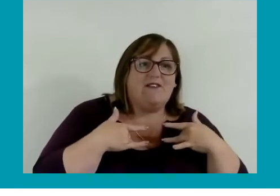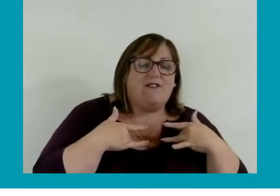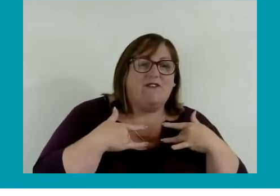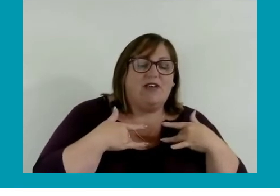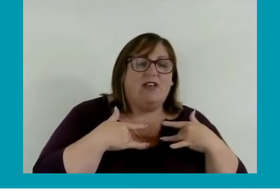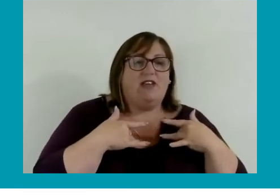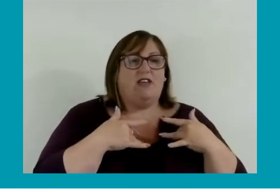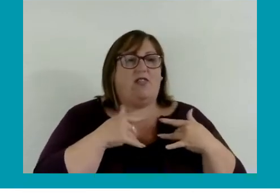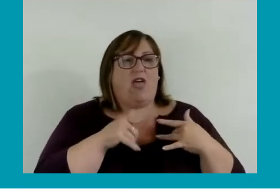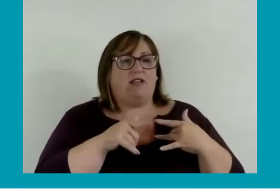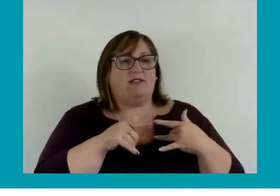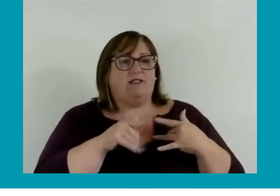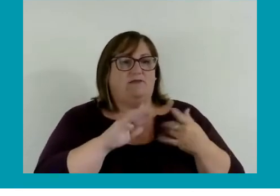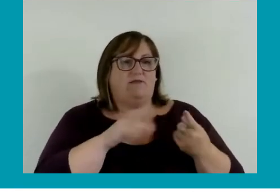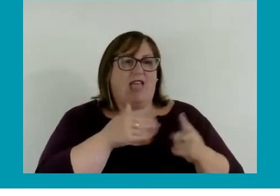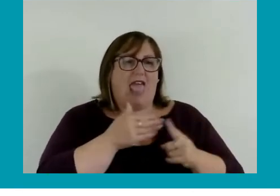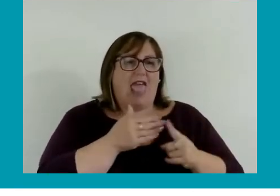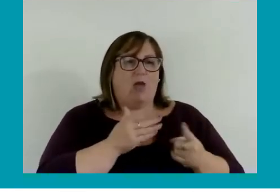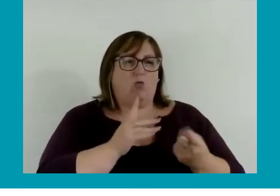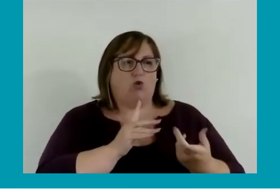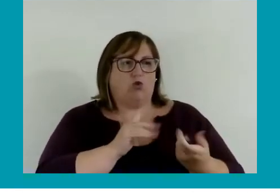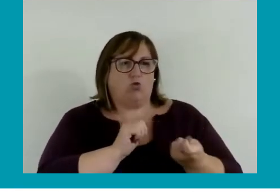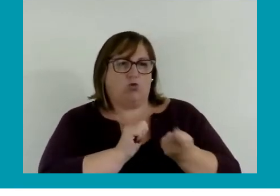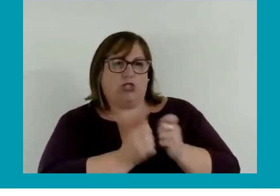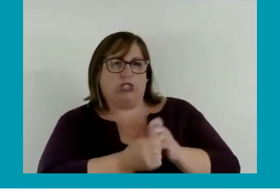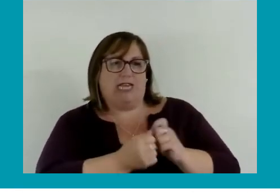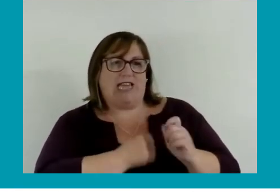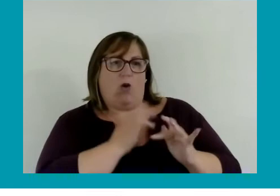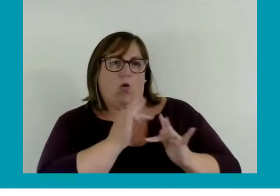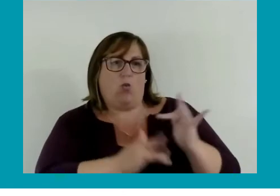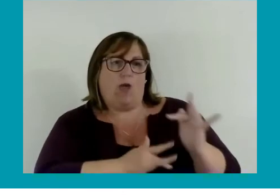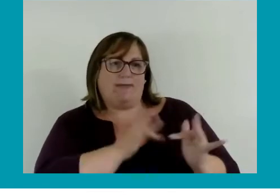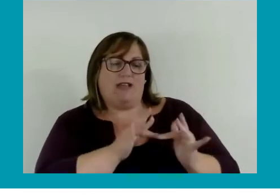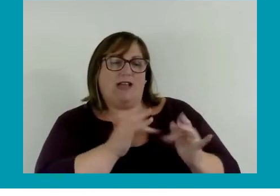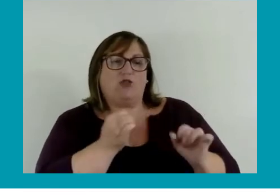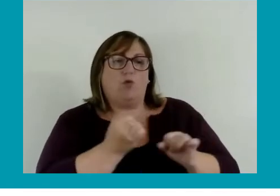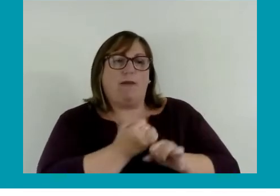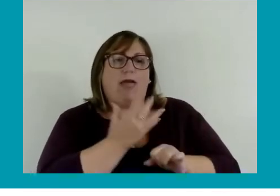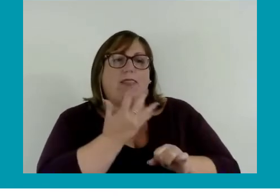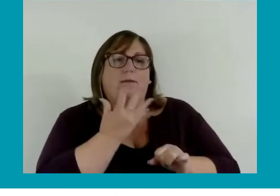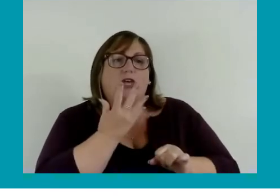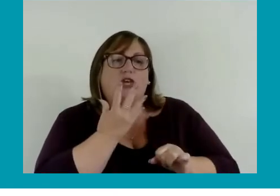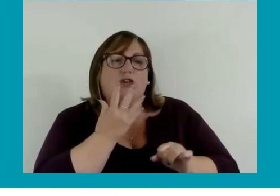and our marketing materials user friendly for people who need jaws screen readers